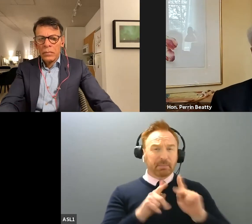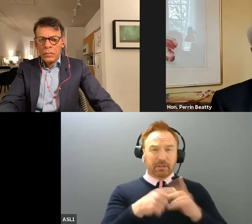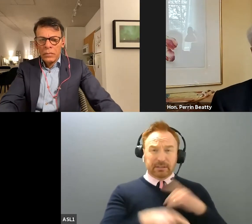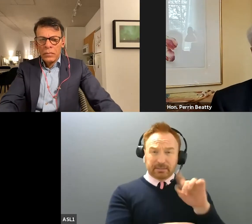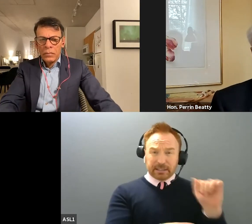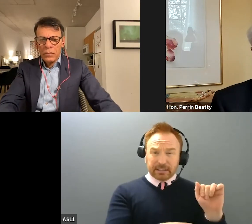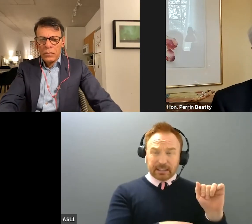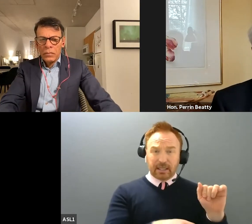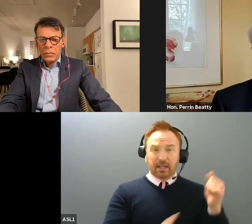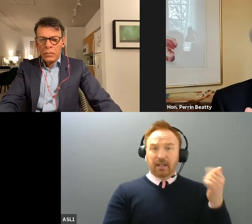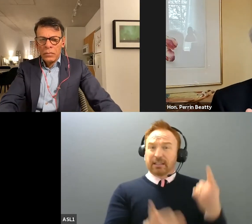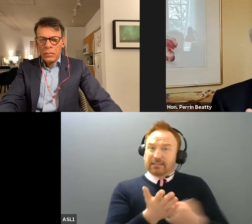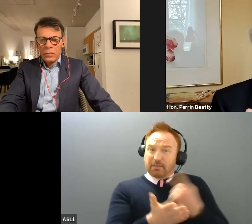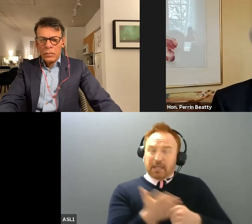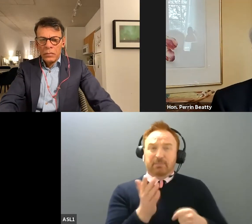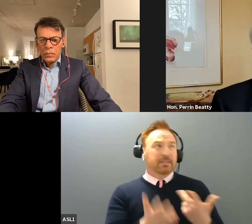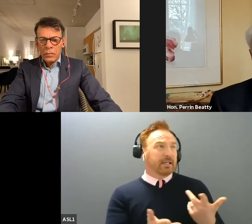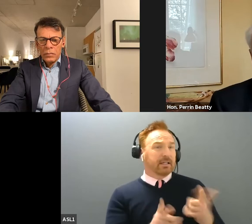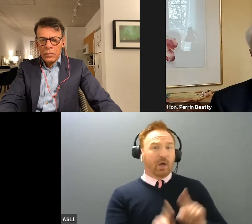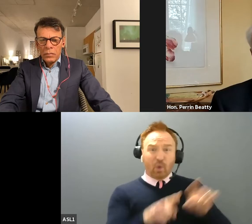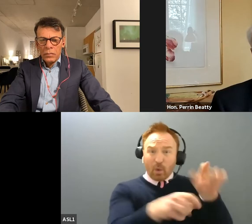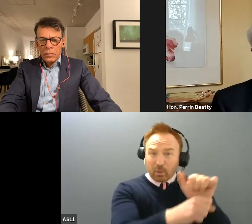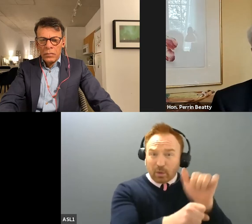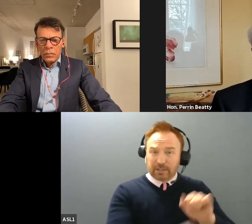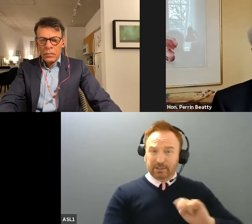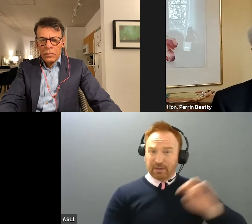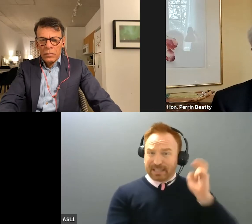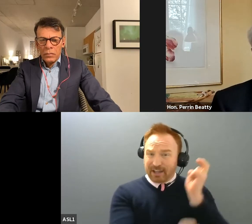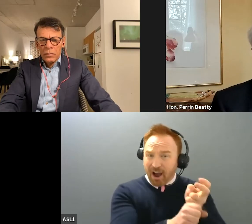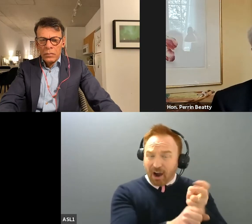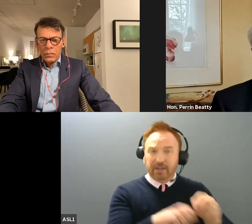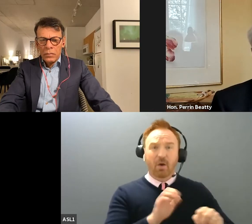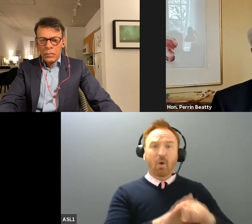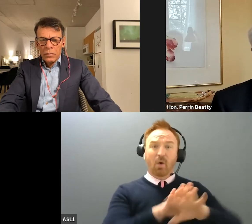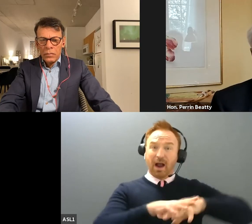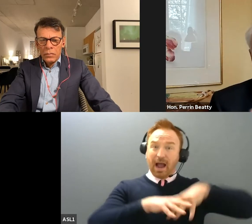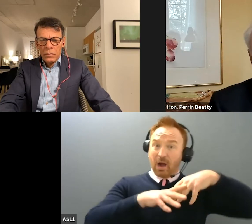work at the best of times, but and being able to get out as a result of of social isolation.